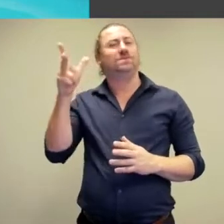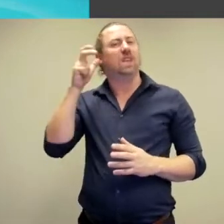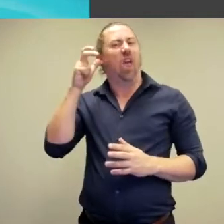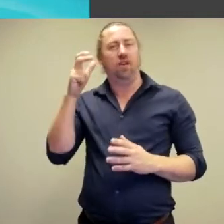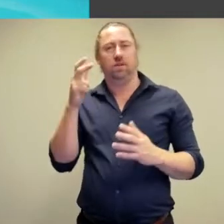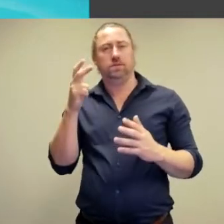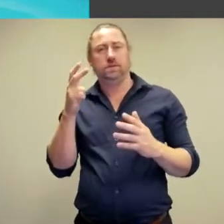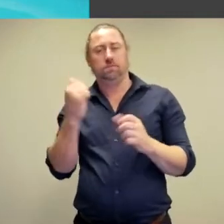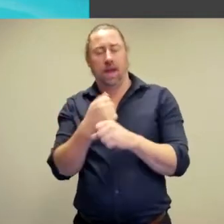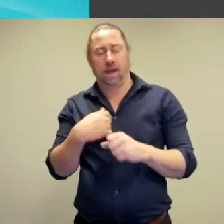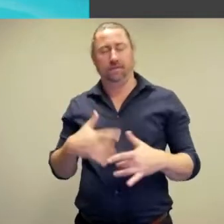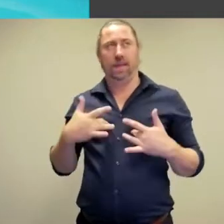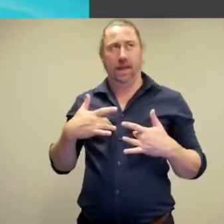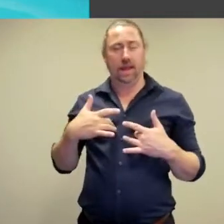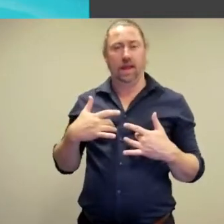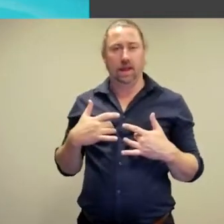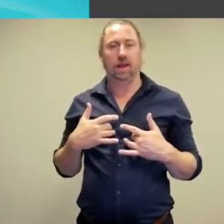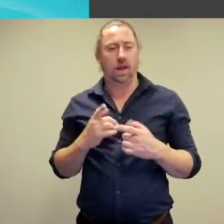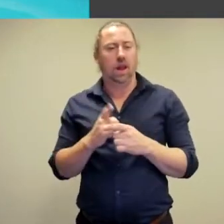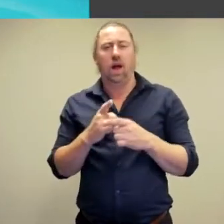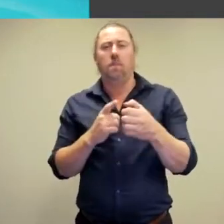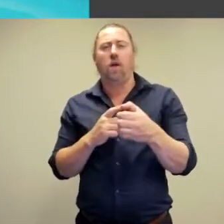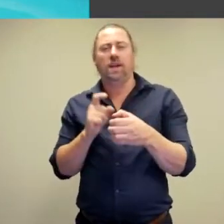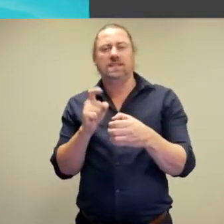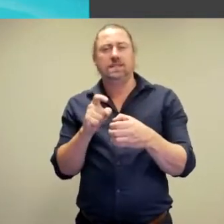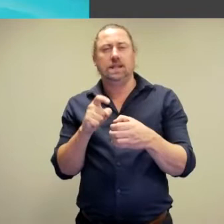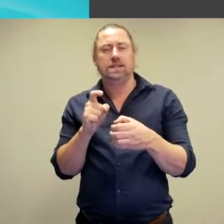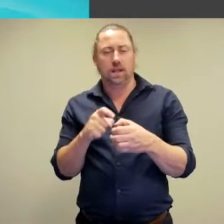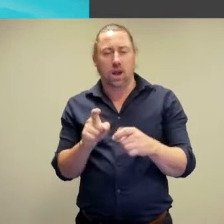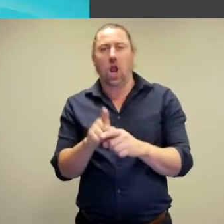conjure,